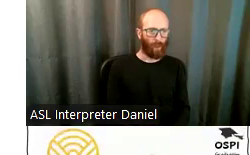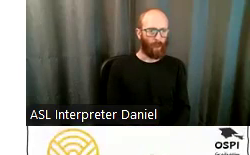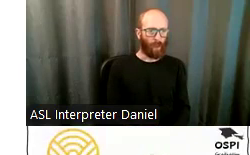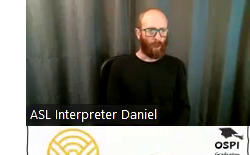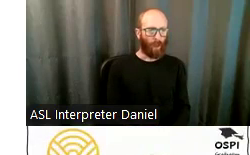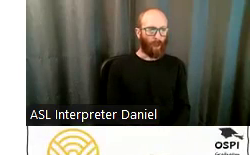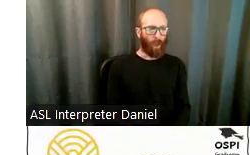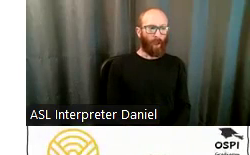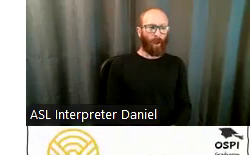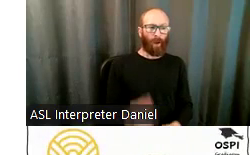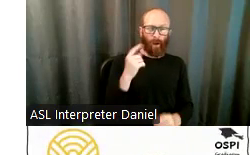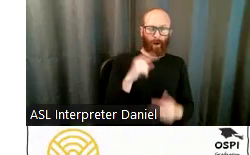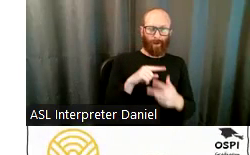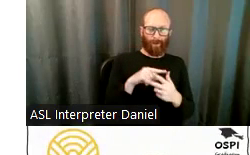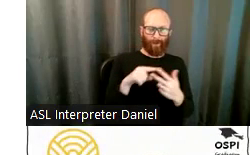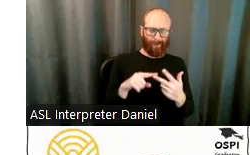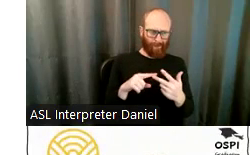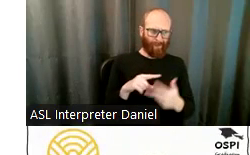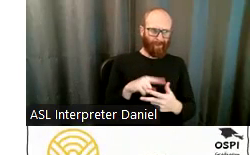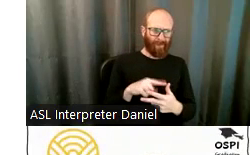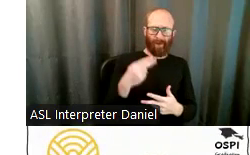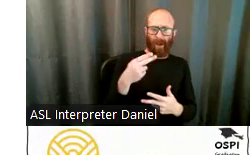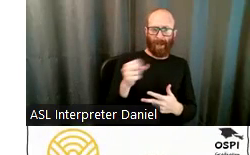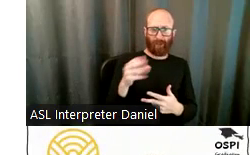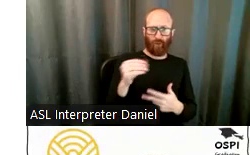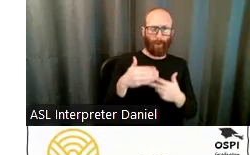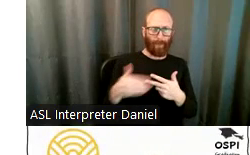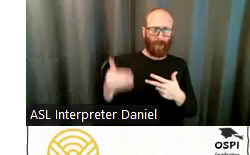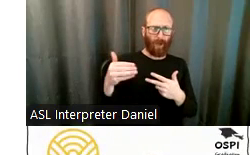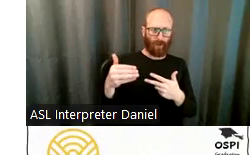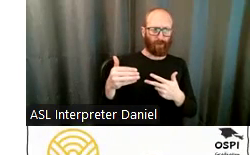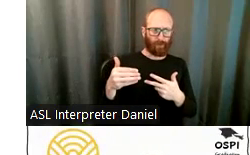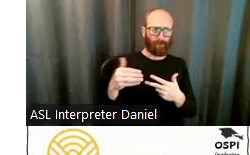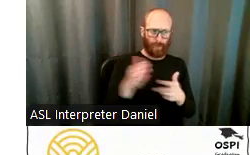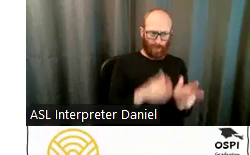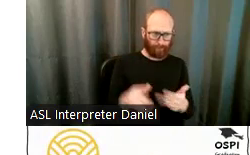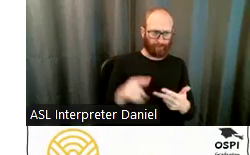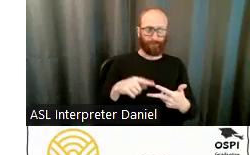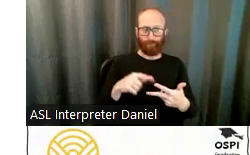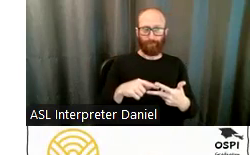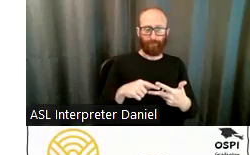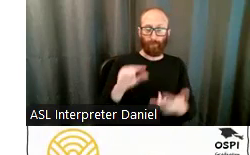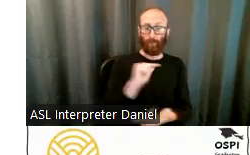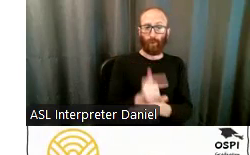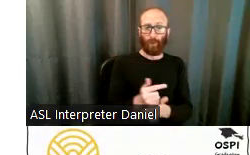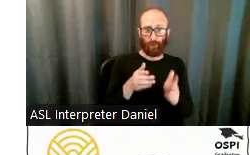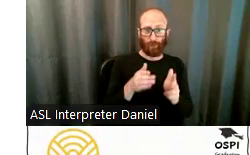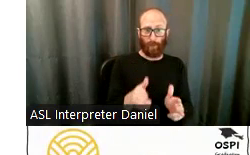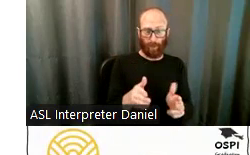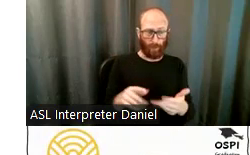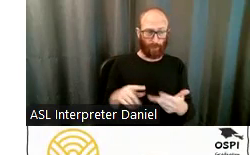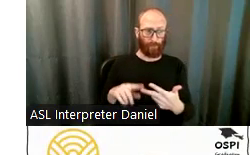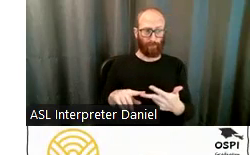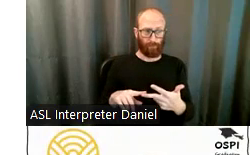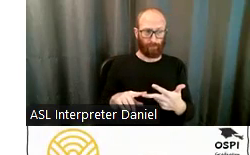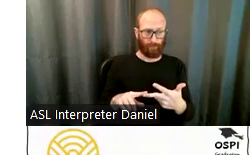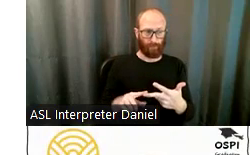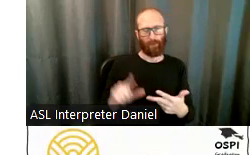three components are: the High School and Beyond Plan, the graduation pathway, and the 24 credits,